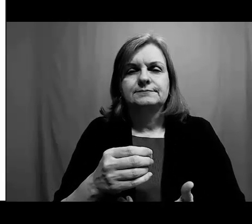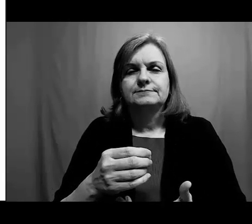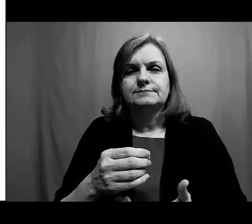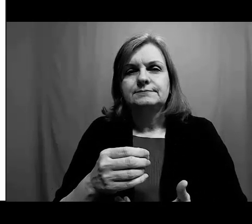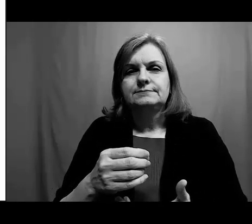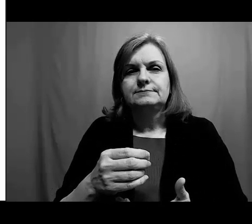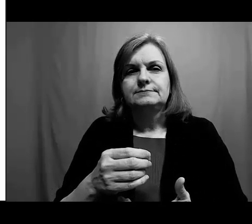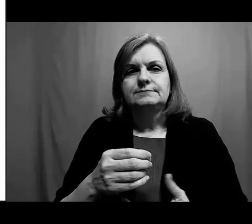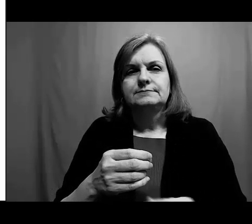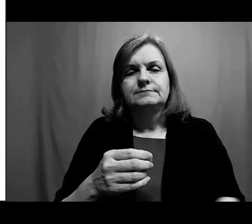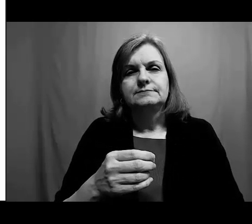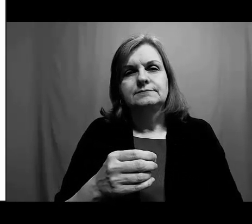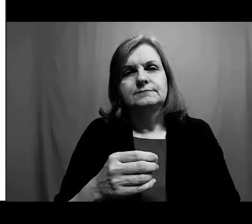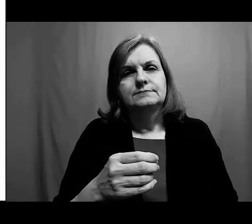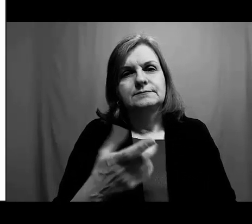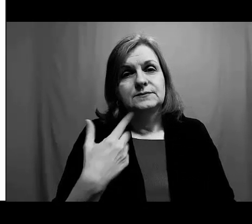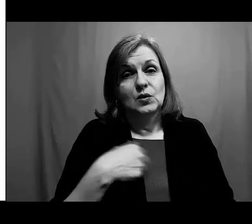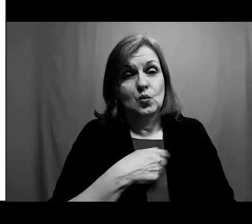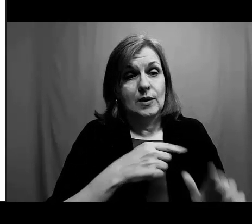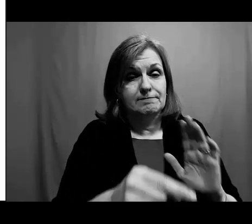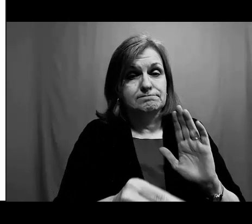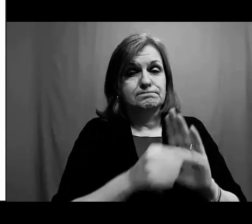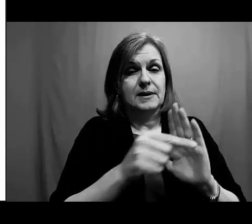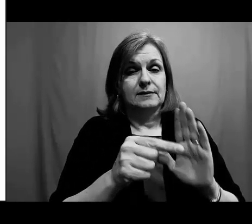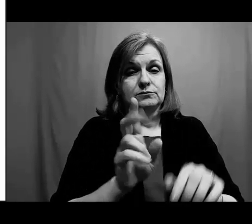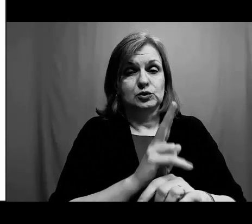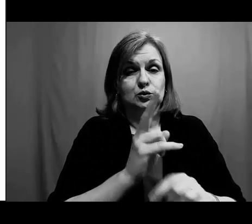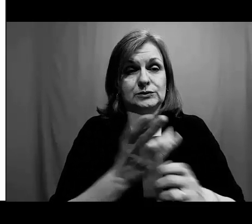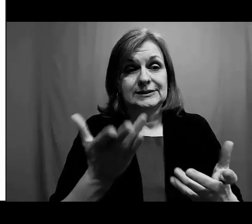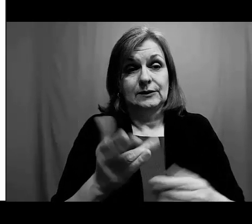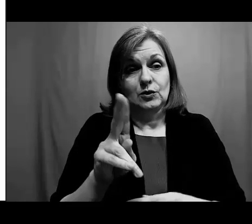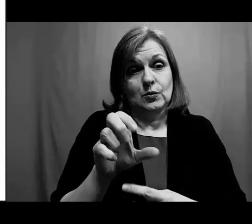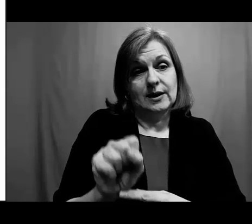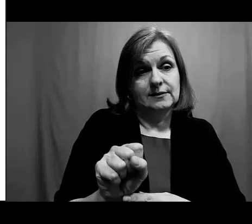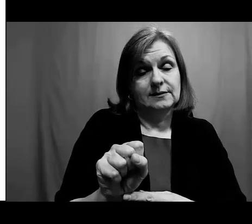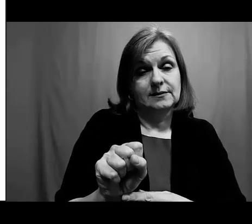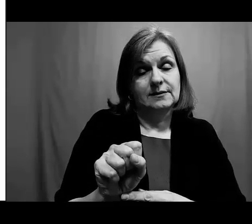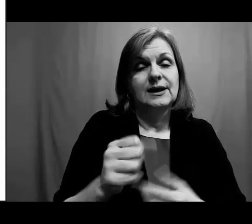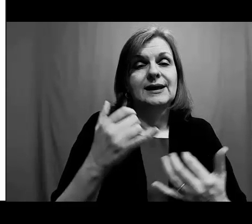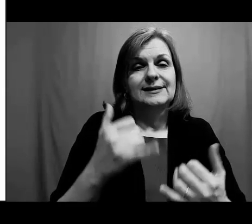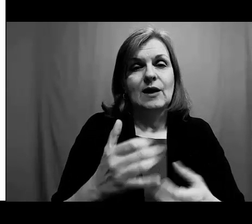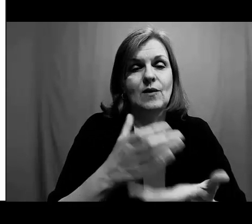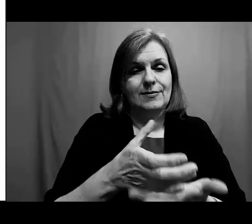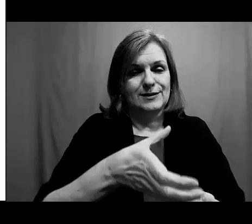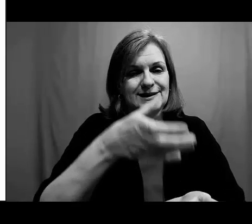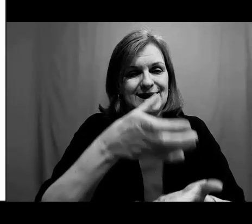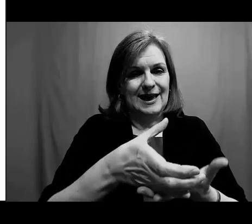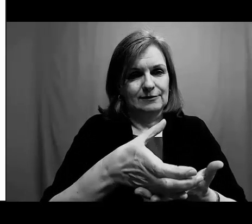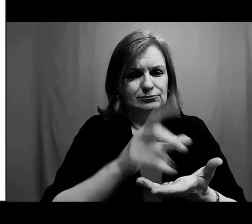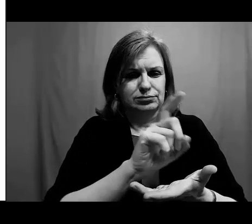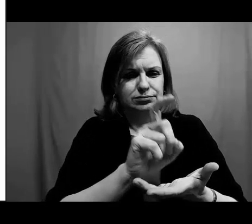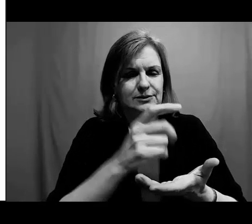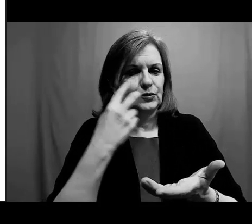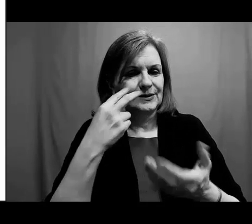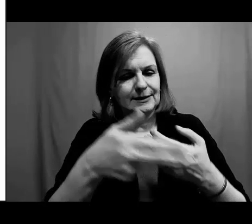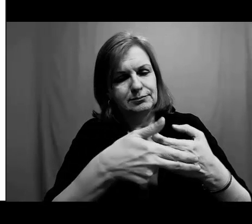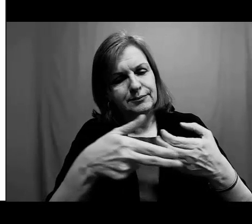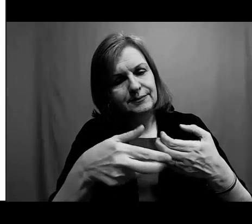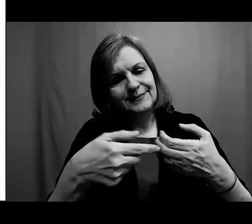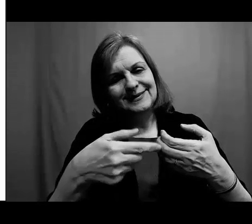and the idea that we have banned them and many of your aerosol cans now you see that "no CFC" symbol on the back